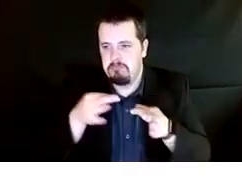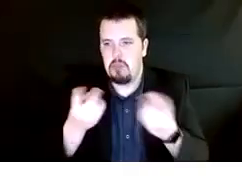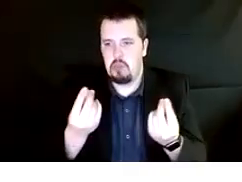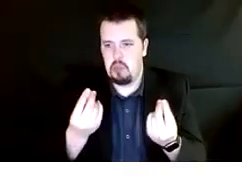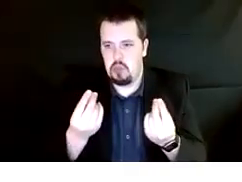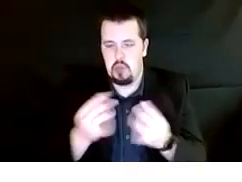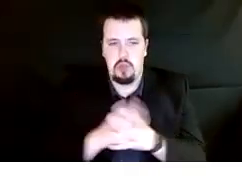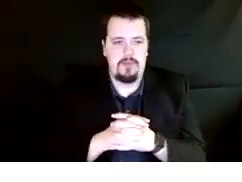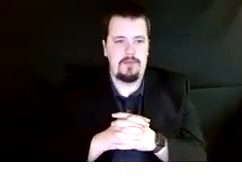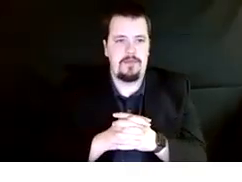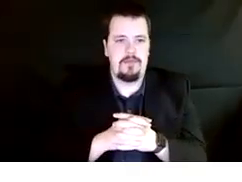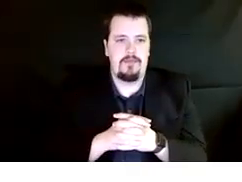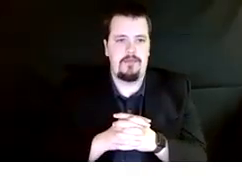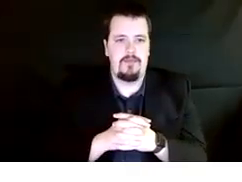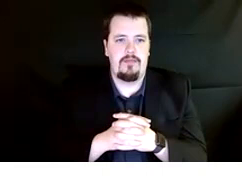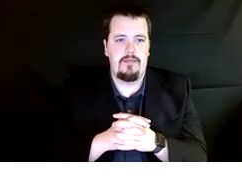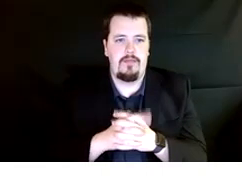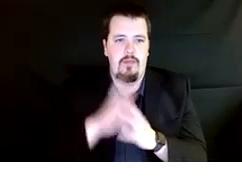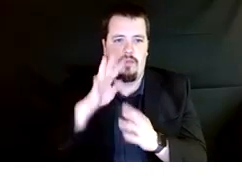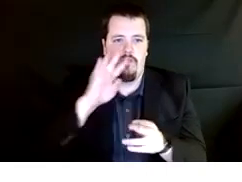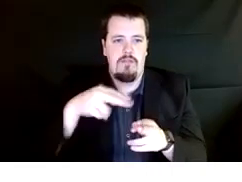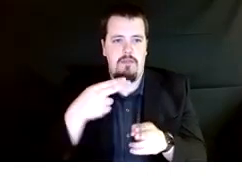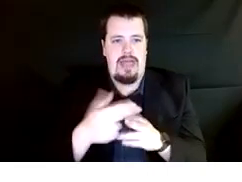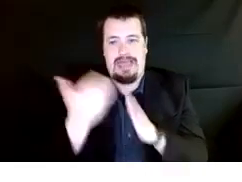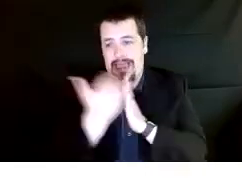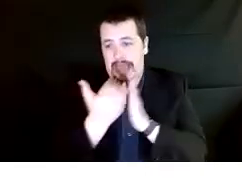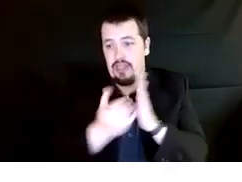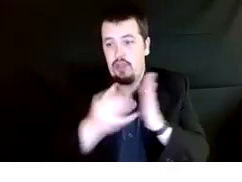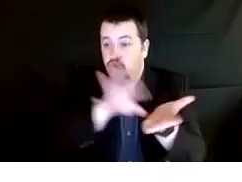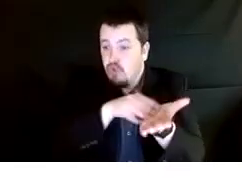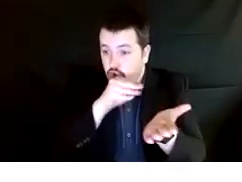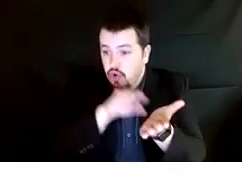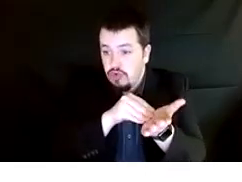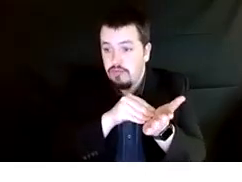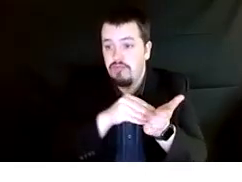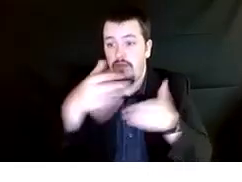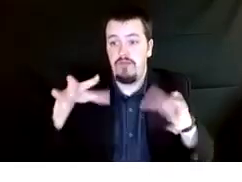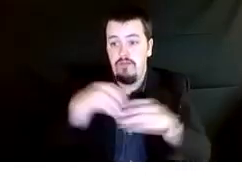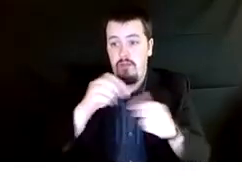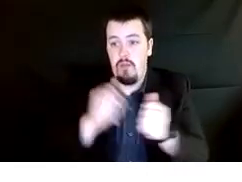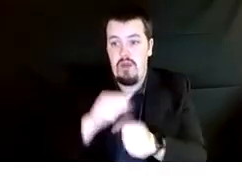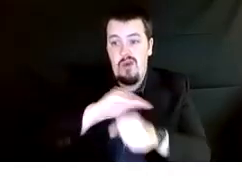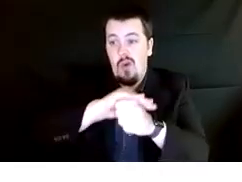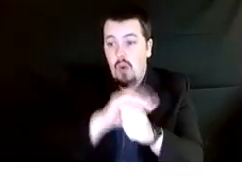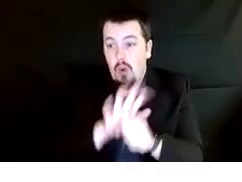talking about we'll be talking about lessons learned as part of COVID, we're going to talk